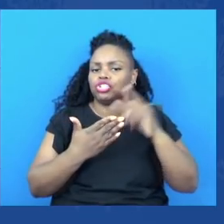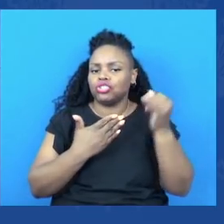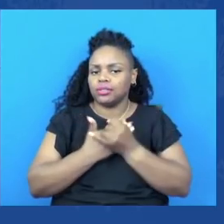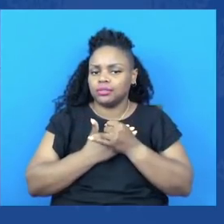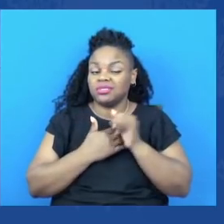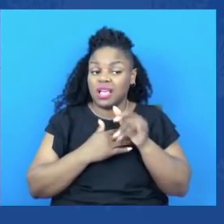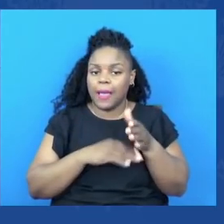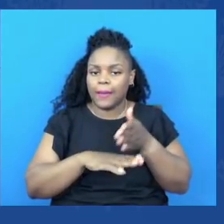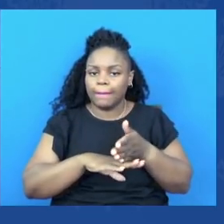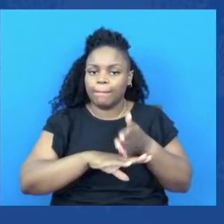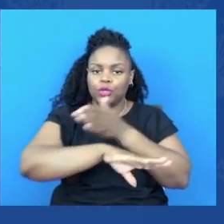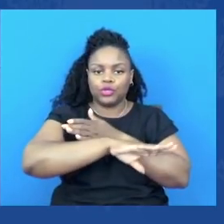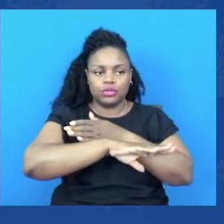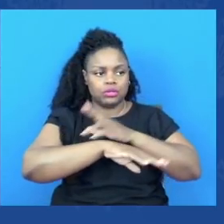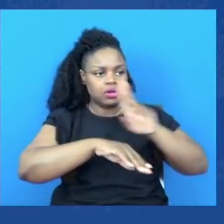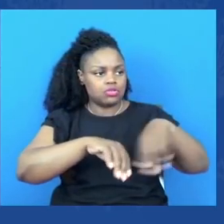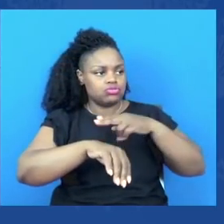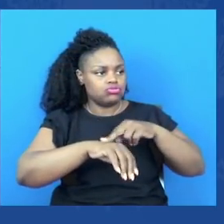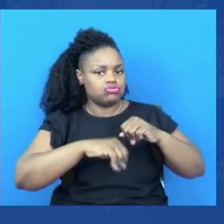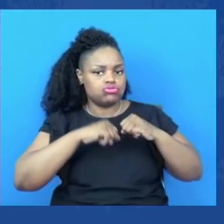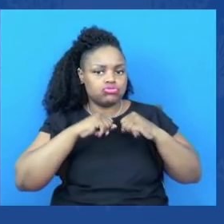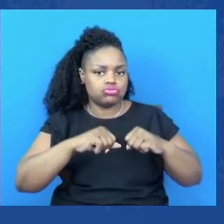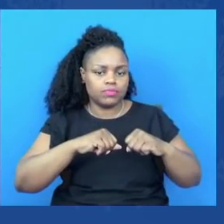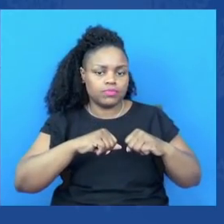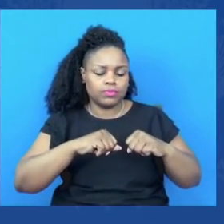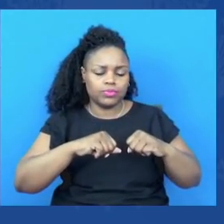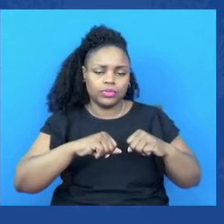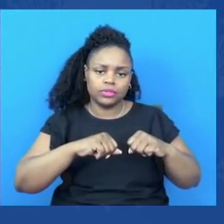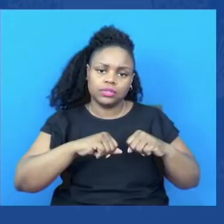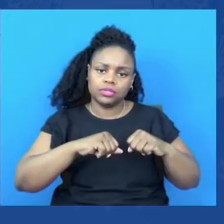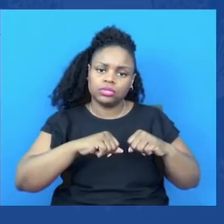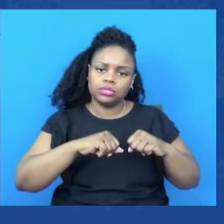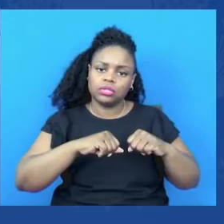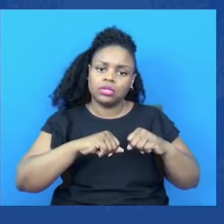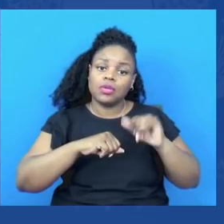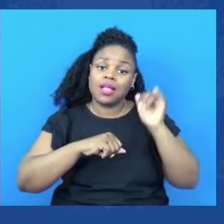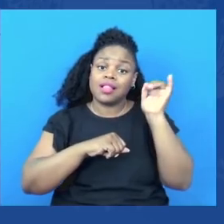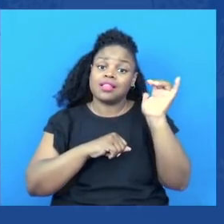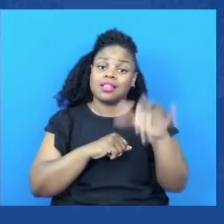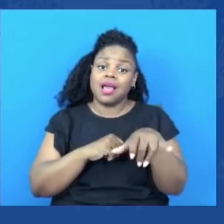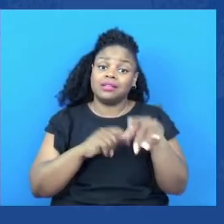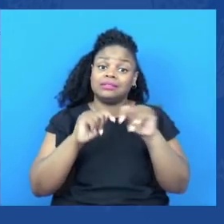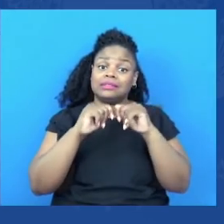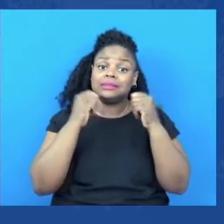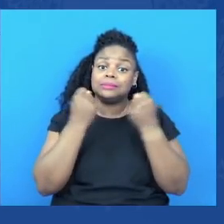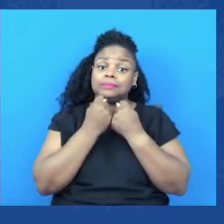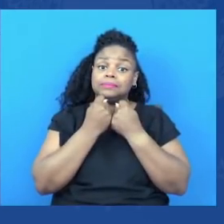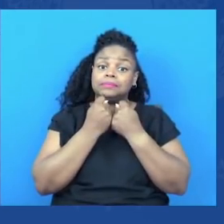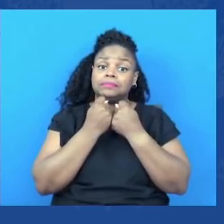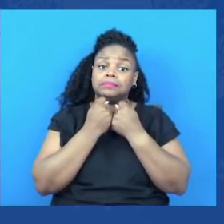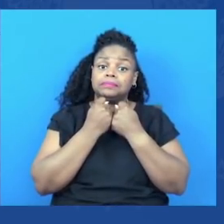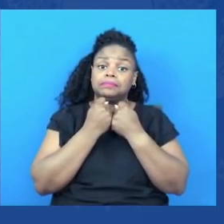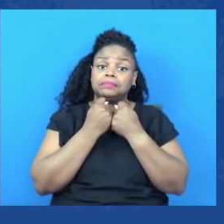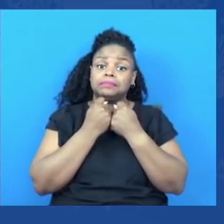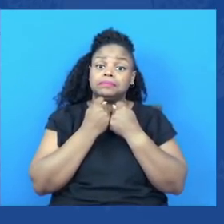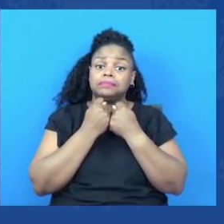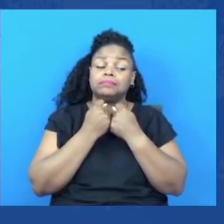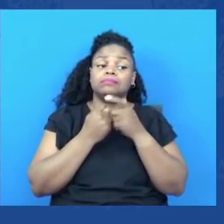An outfit that came up with the Internet, GPS, and a lot of stealth technology -- a lot of things.